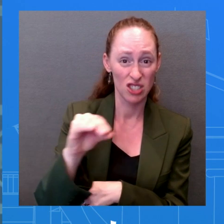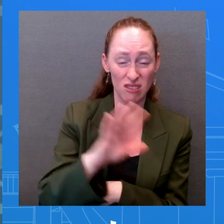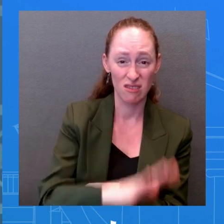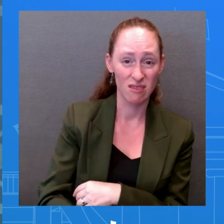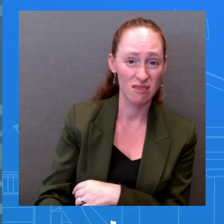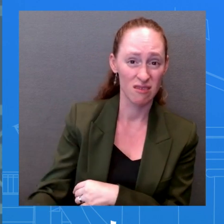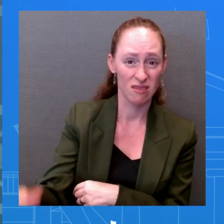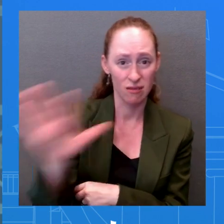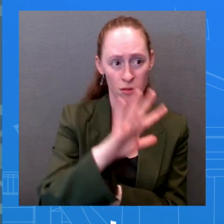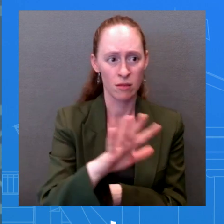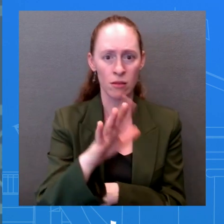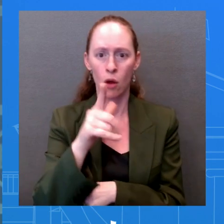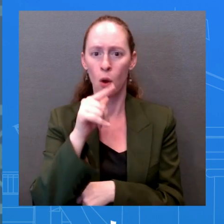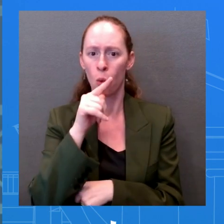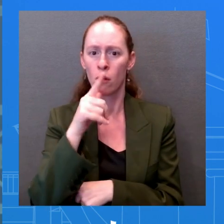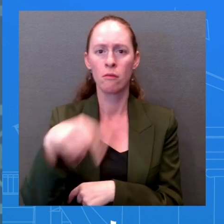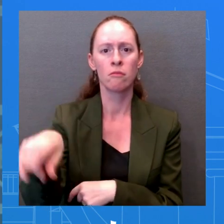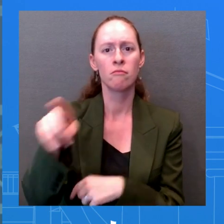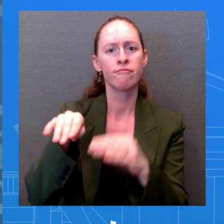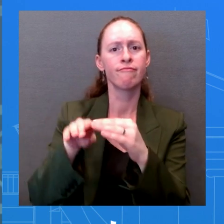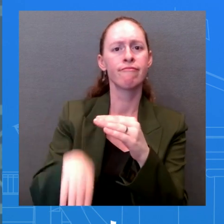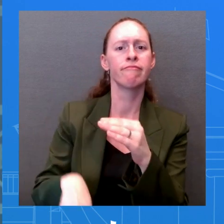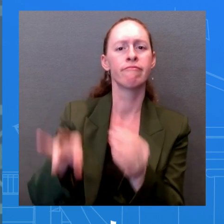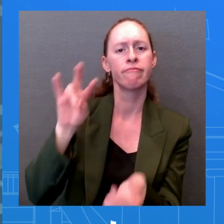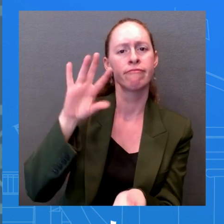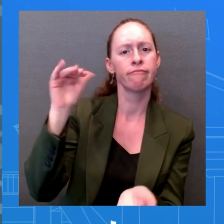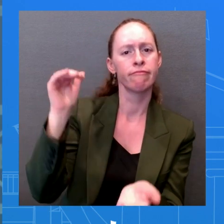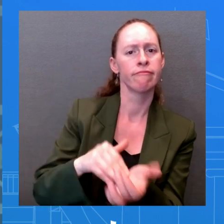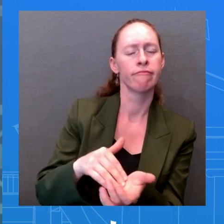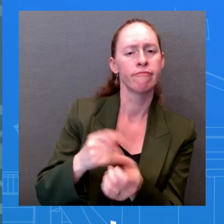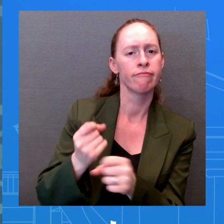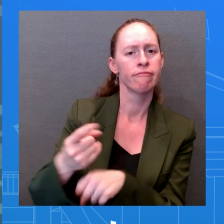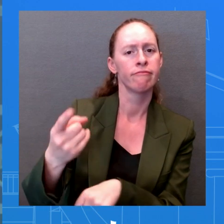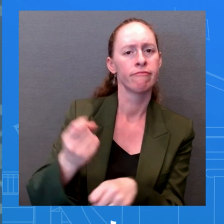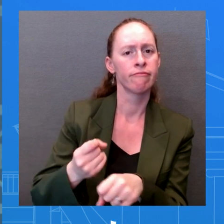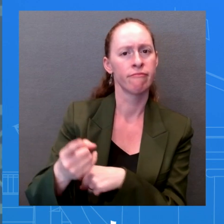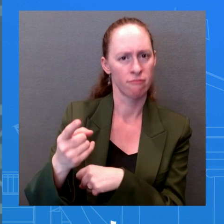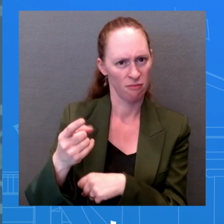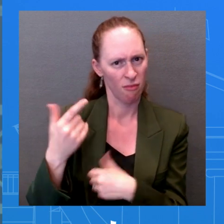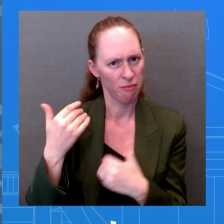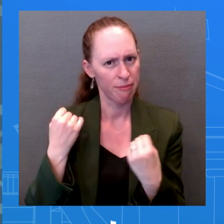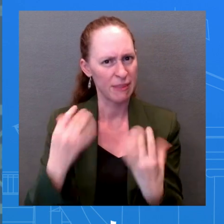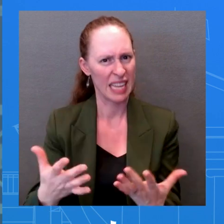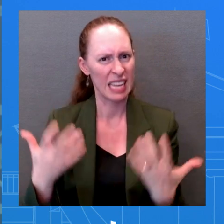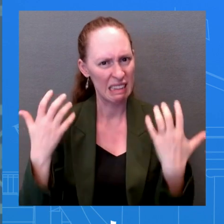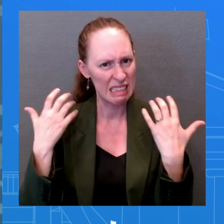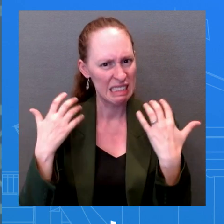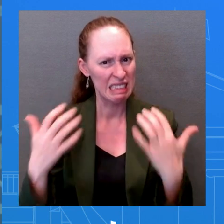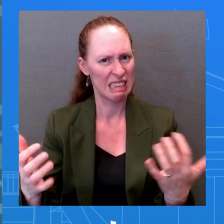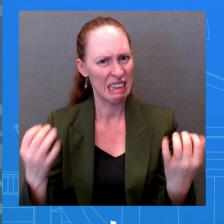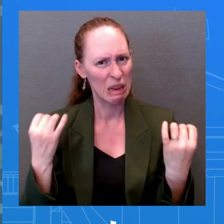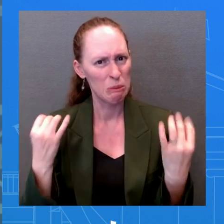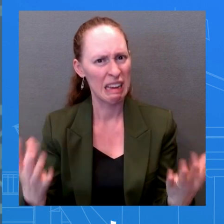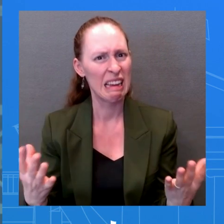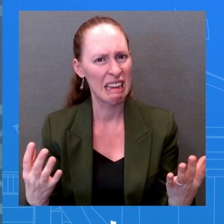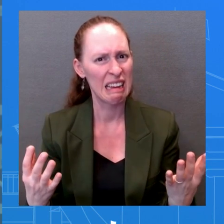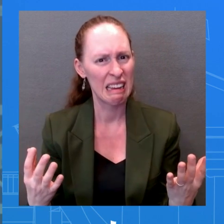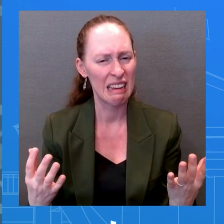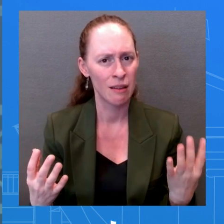to so many of them who are going to now maybe be able to put money down on a -- on a house, who are going to be maybe able to start a family.